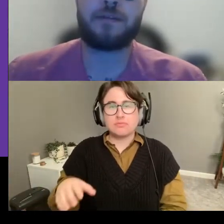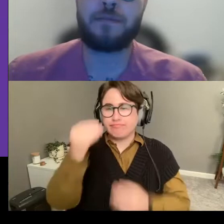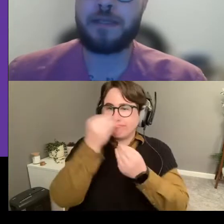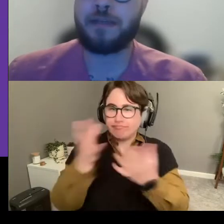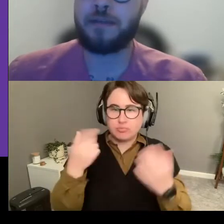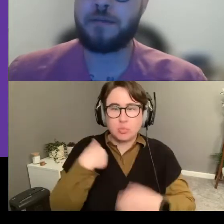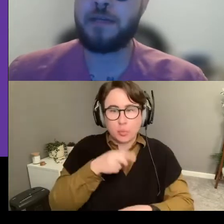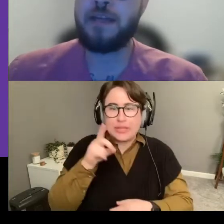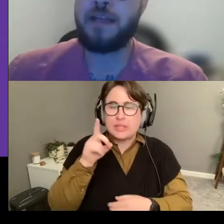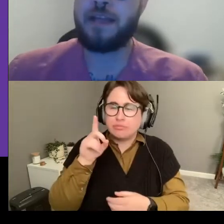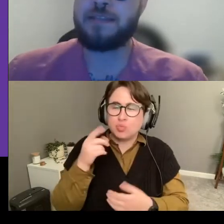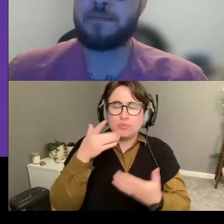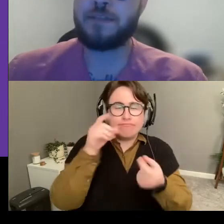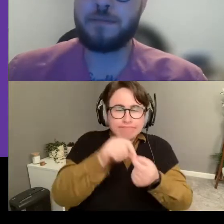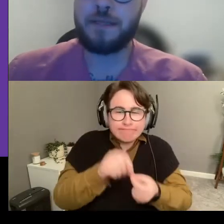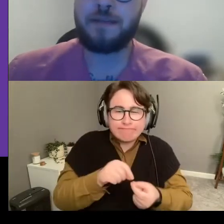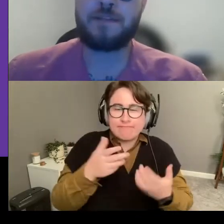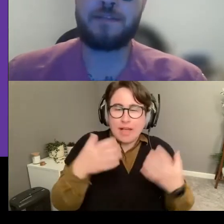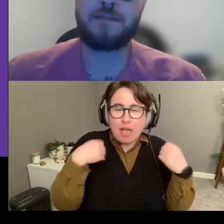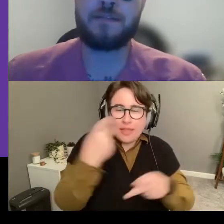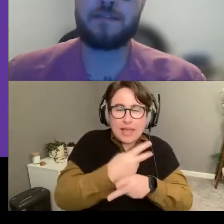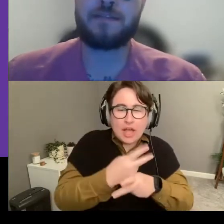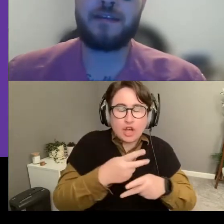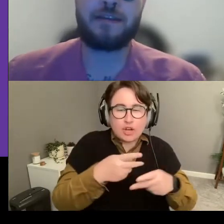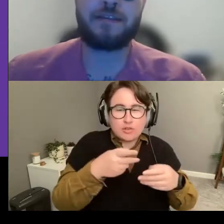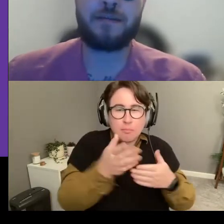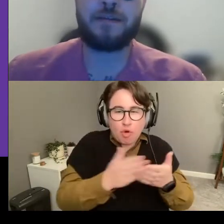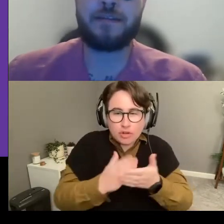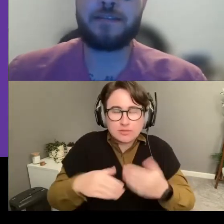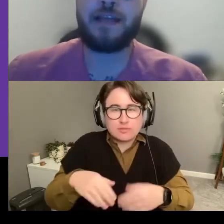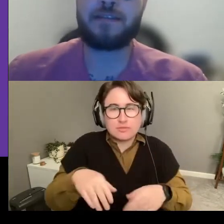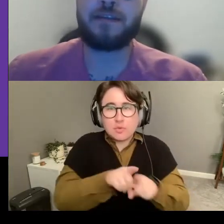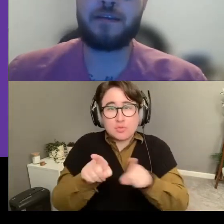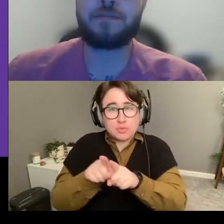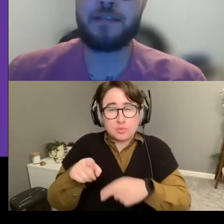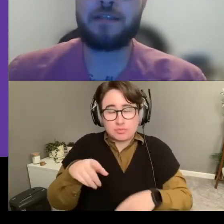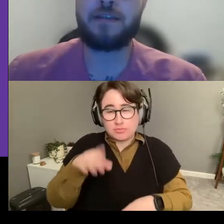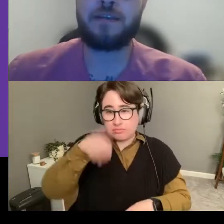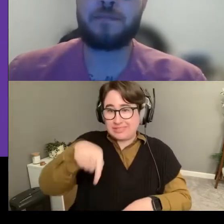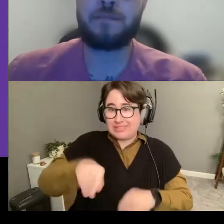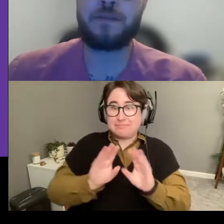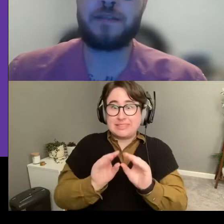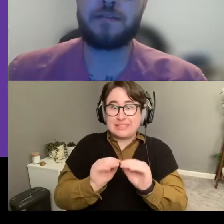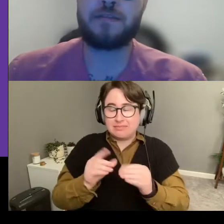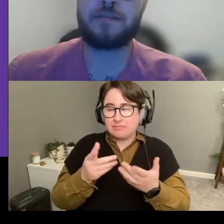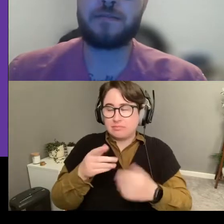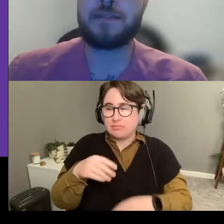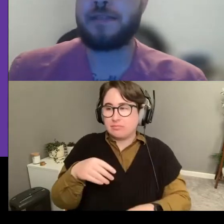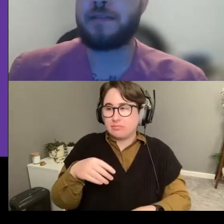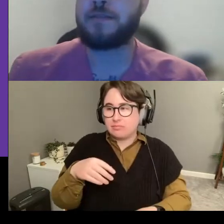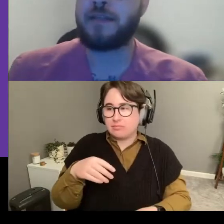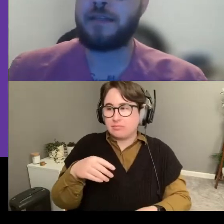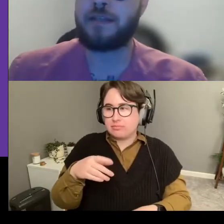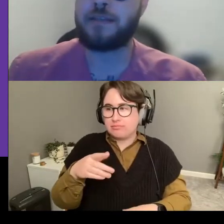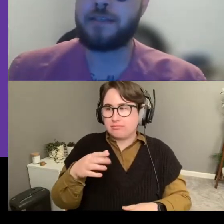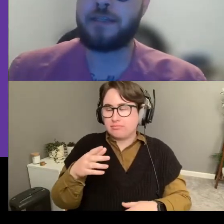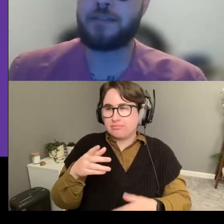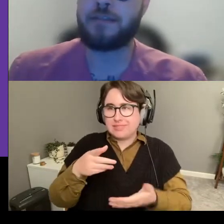What we know, as I'm sure many of us know on this call, is that often, we all don't receive any education